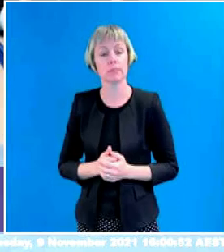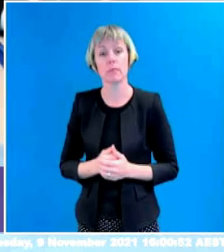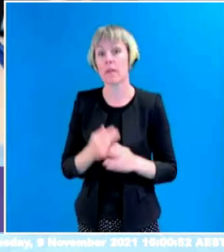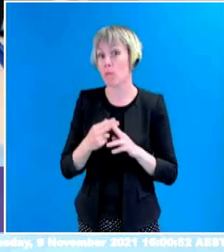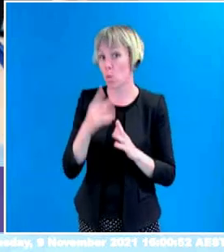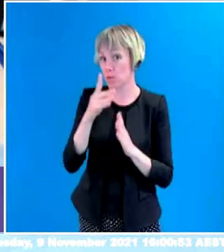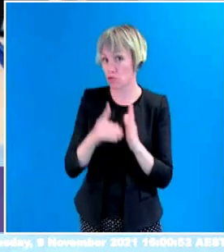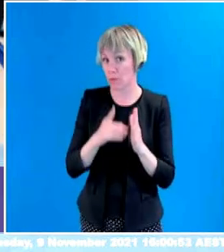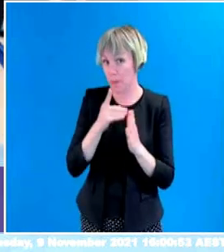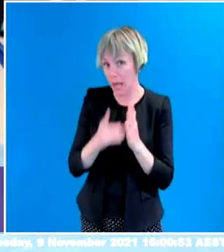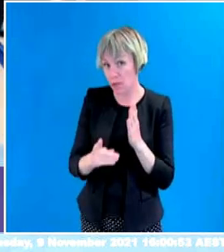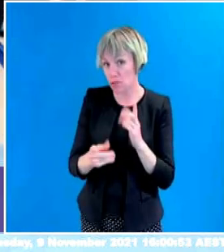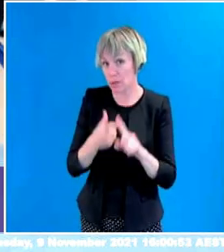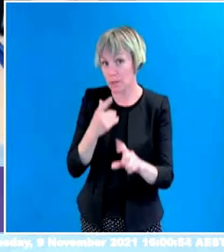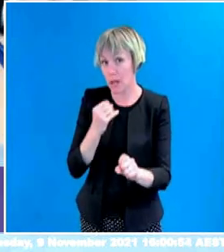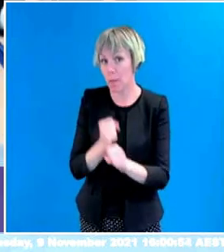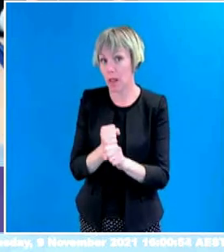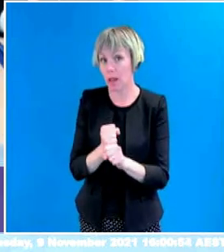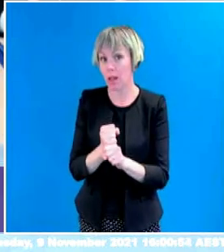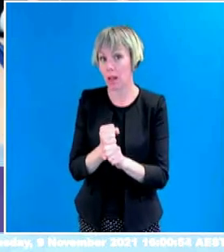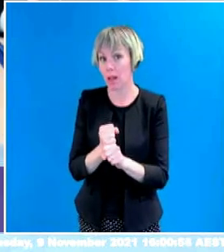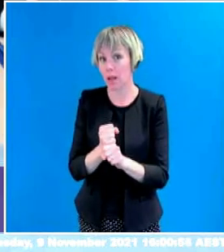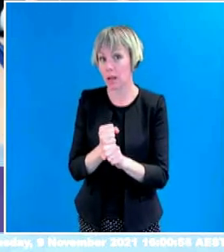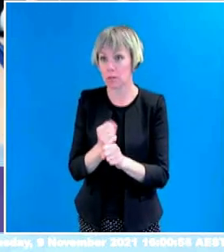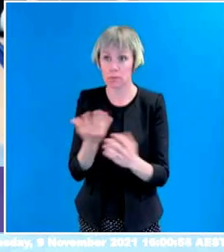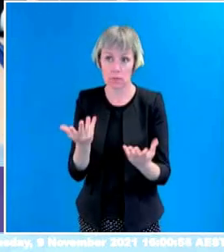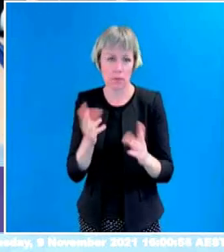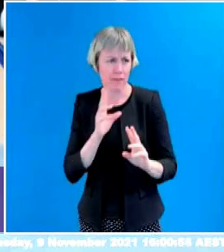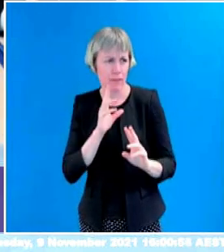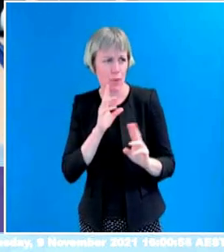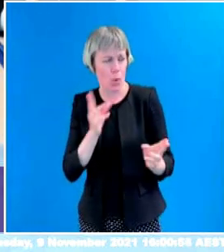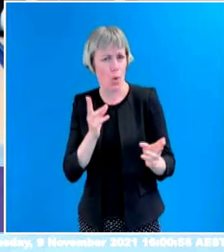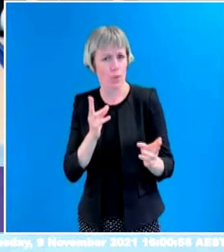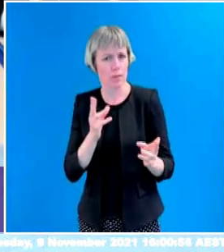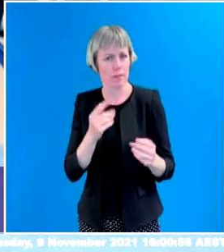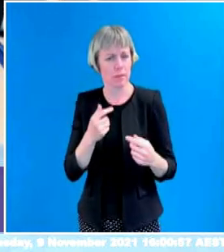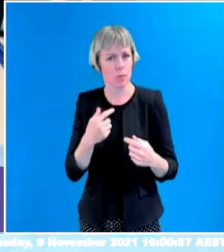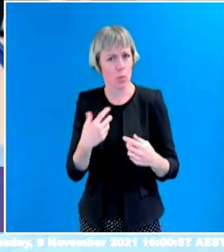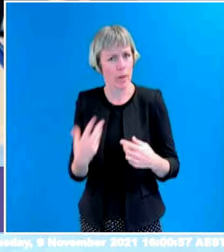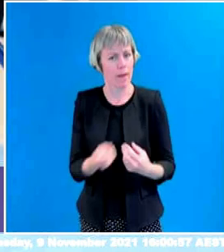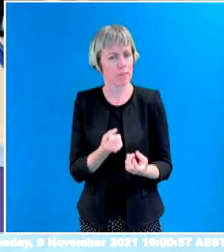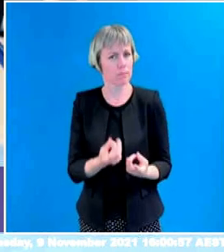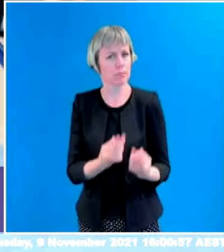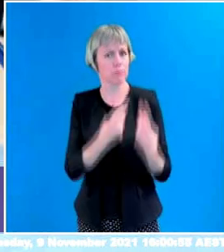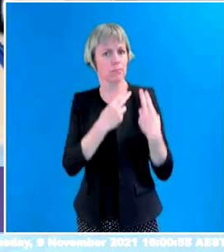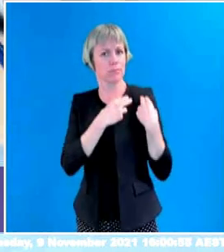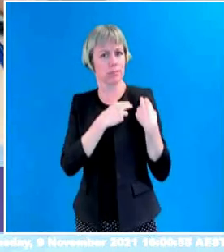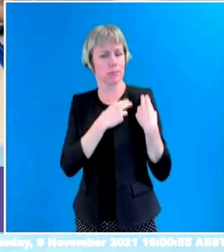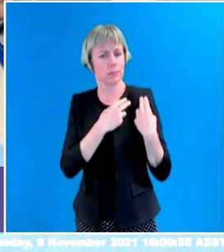for example, of course we impose obligations on business